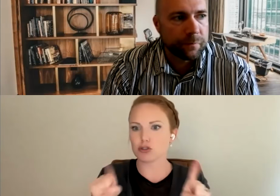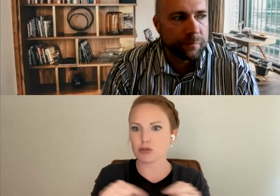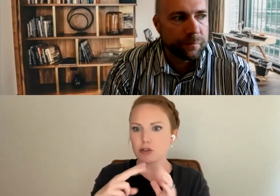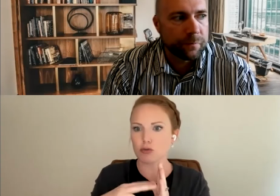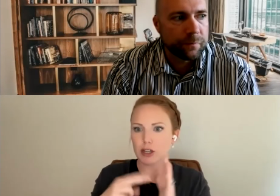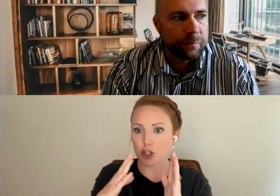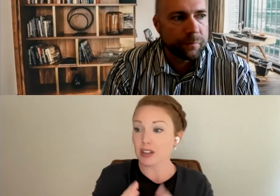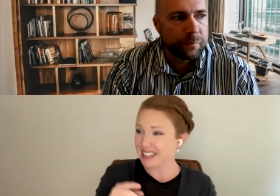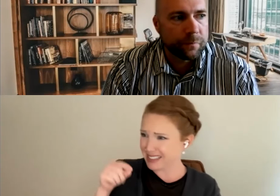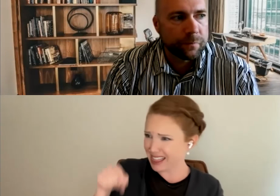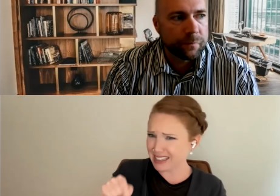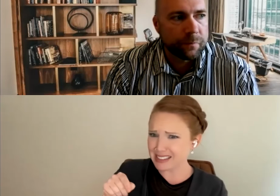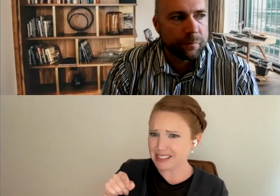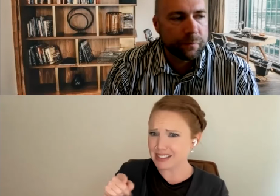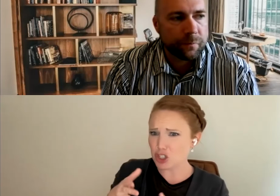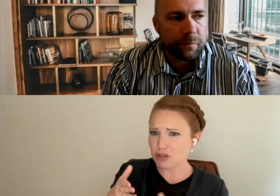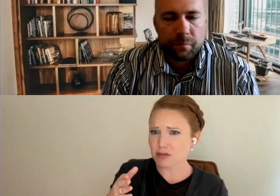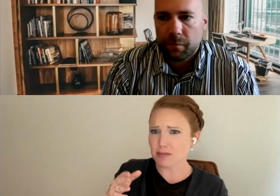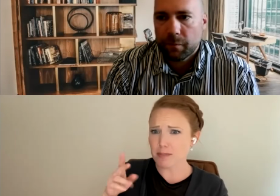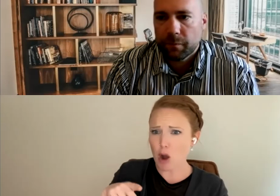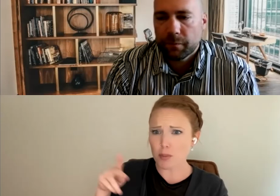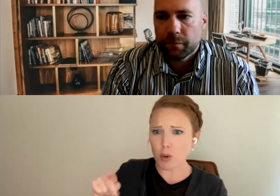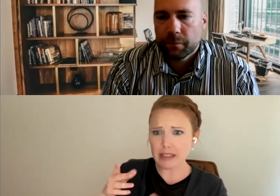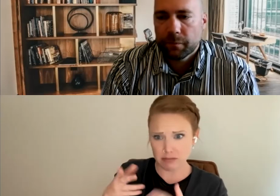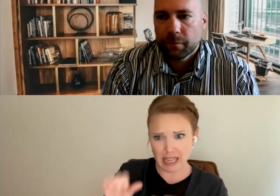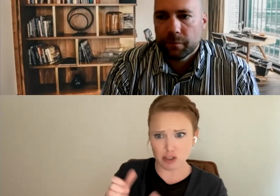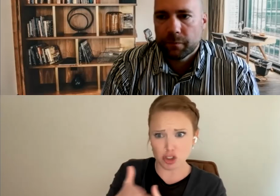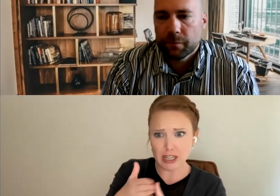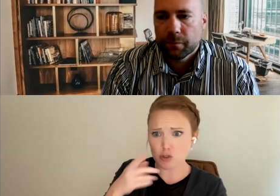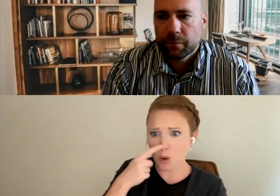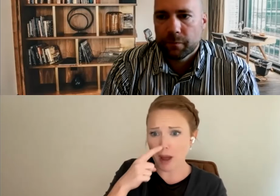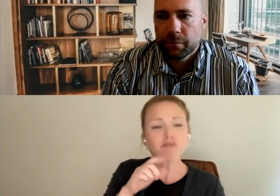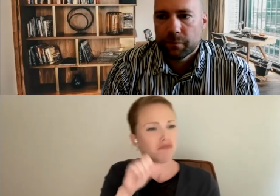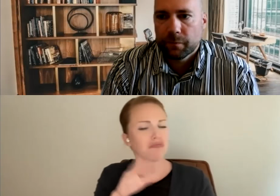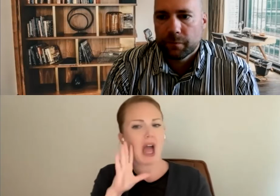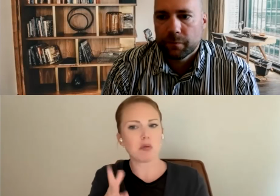Yes, I will... I will be sharing the deck. I'm not sure to who, but I'll share this out